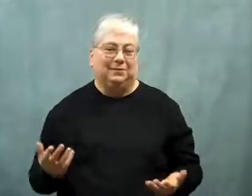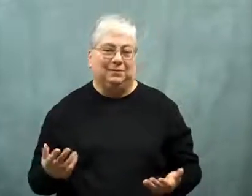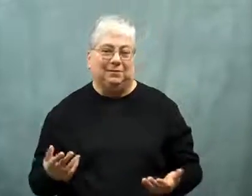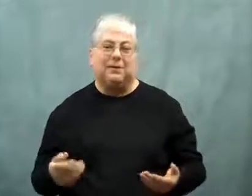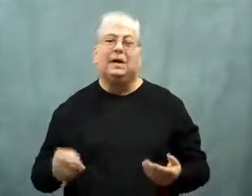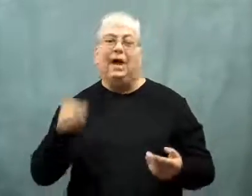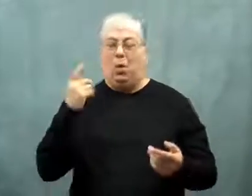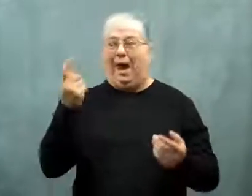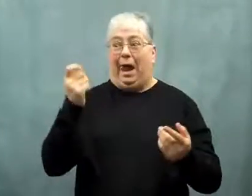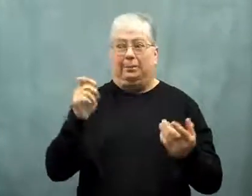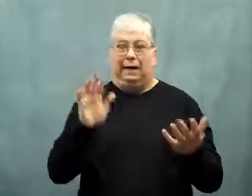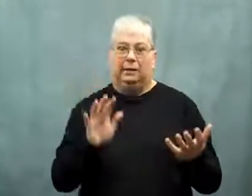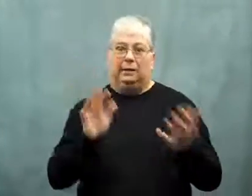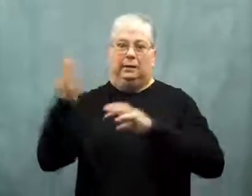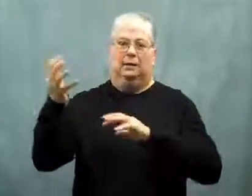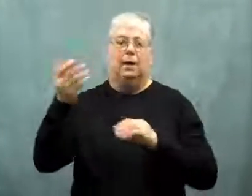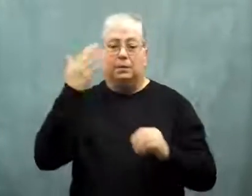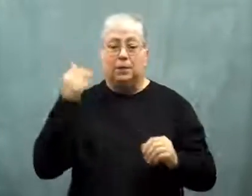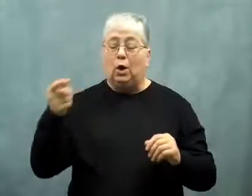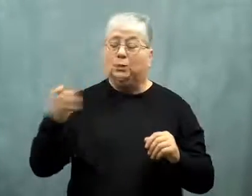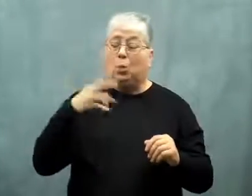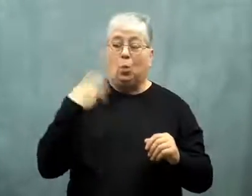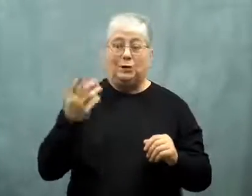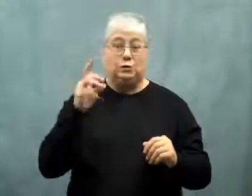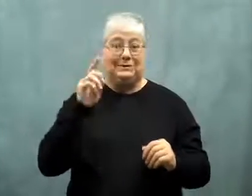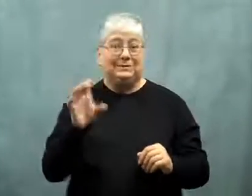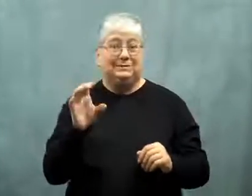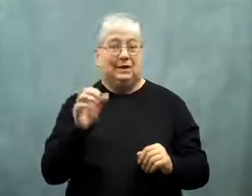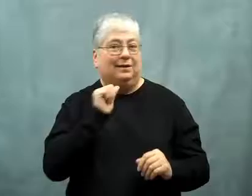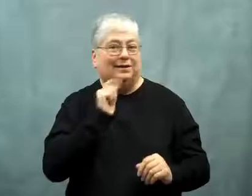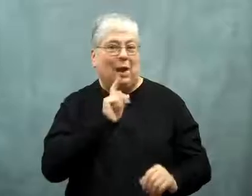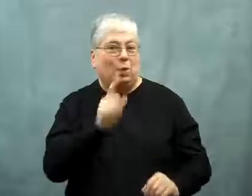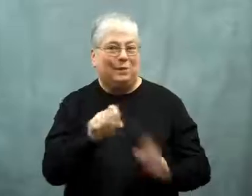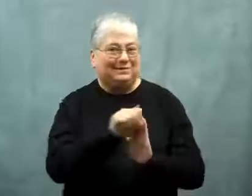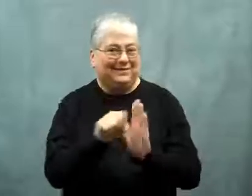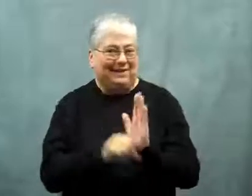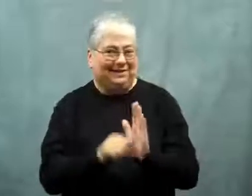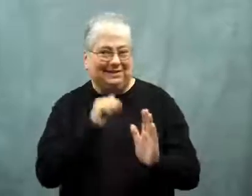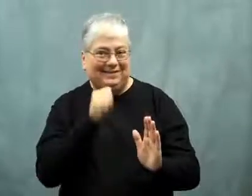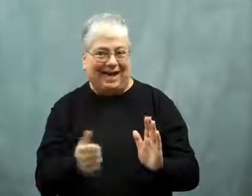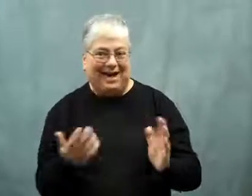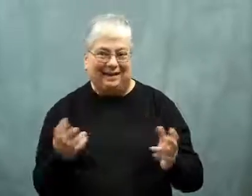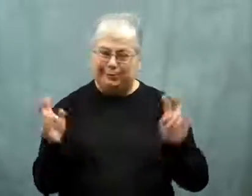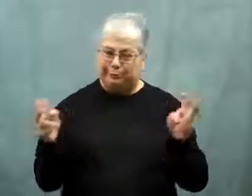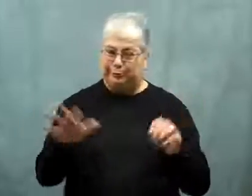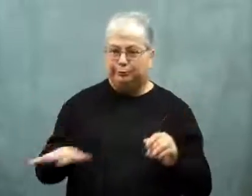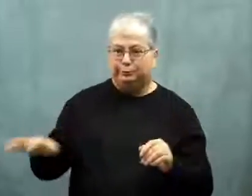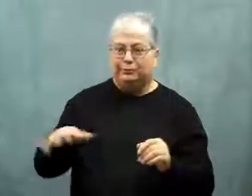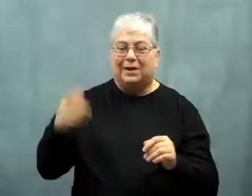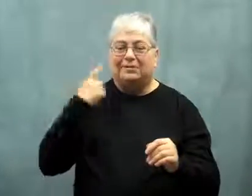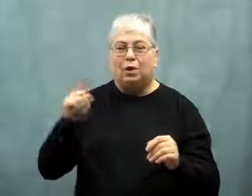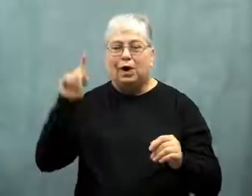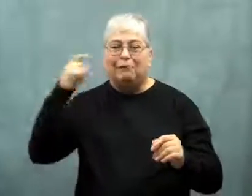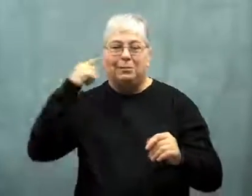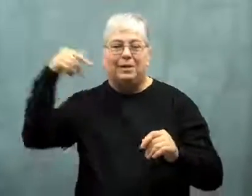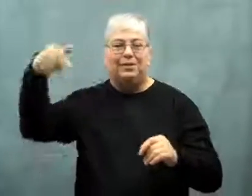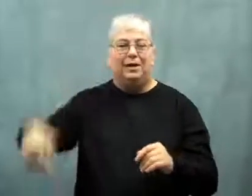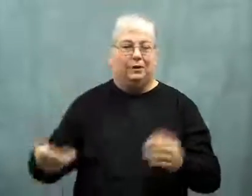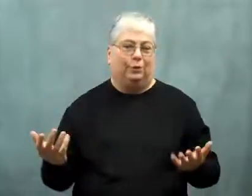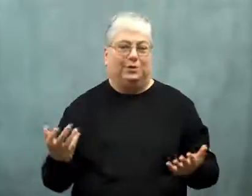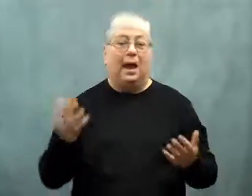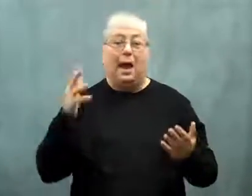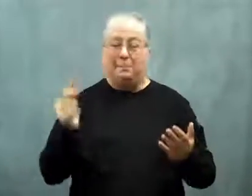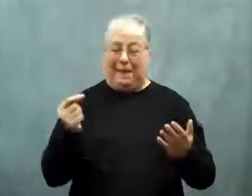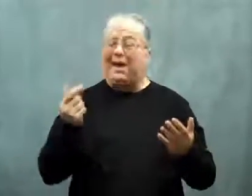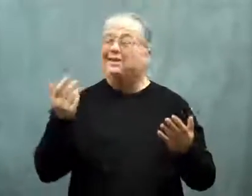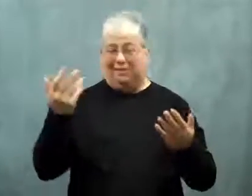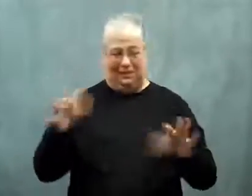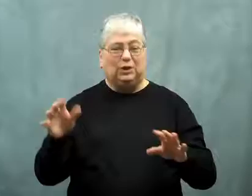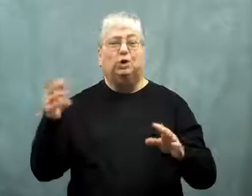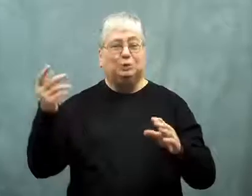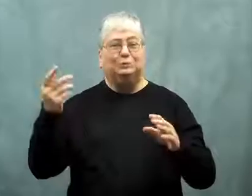There's a little complication because Washington D.C. is not really a state.